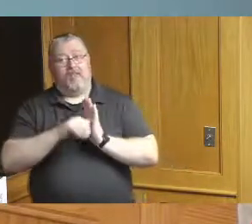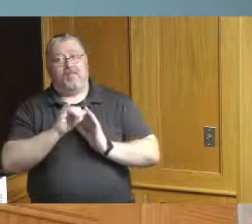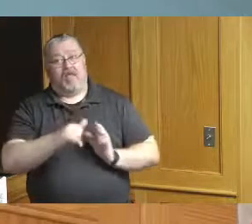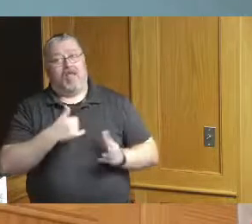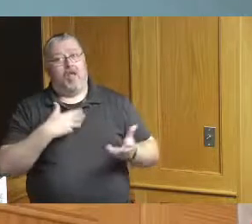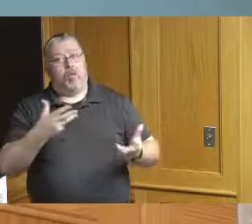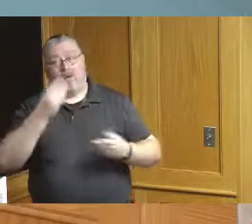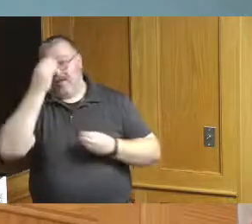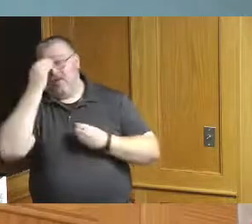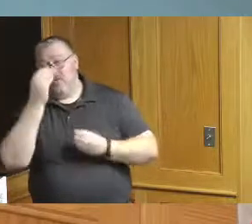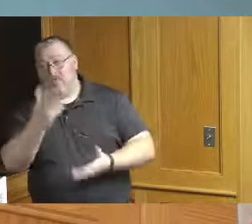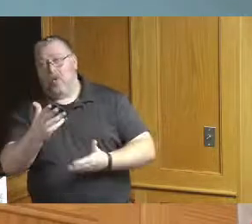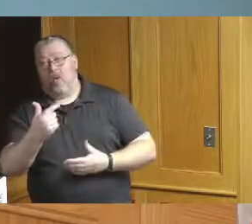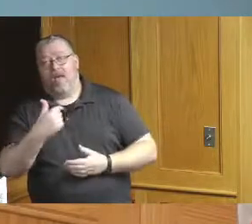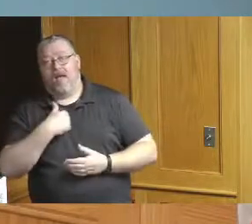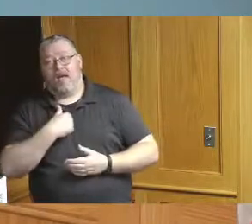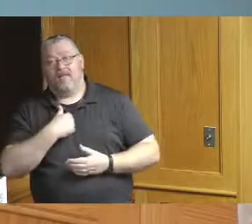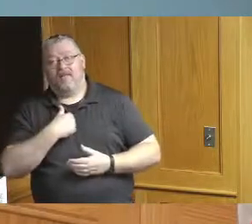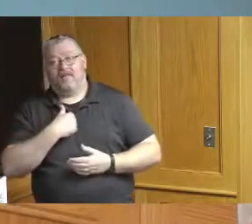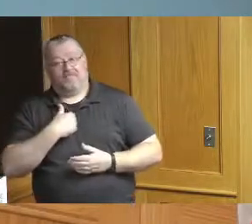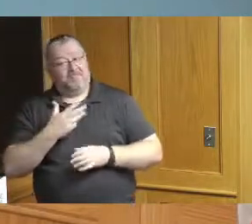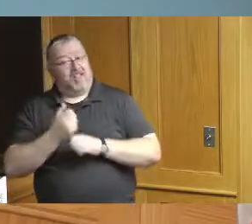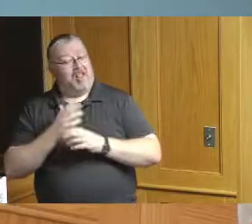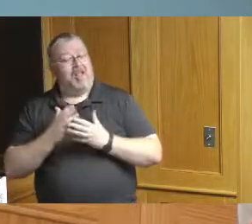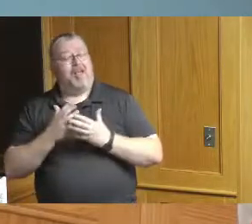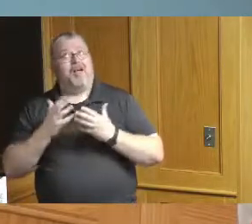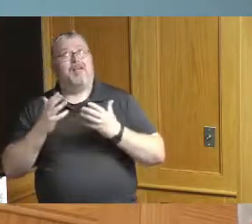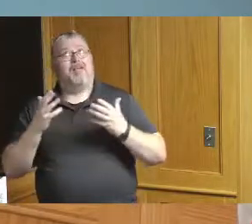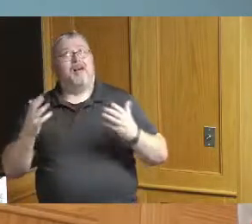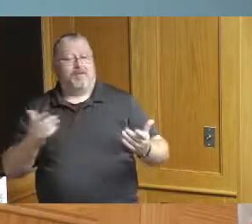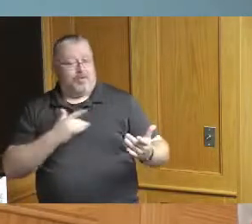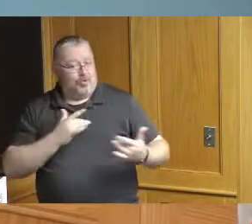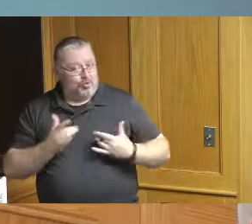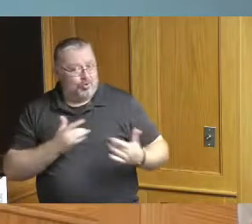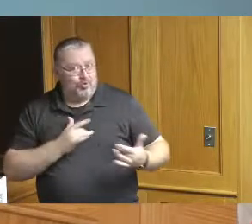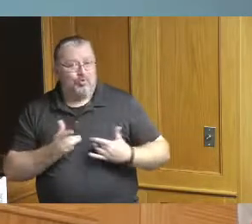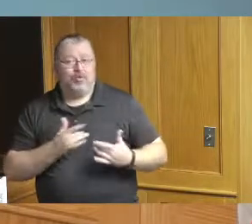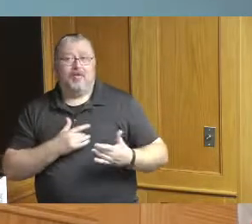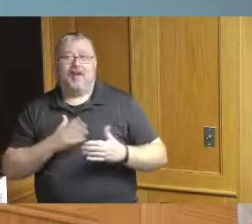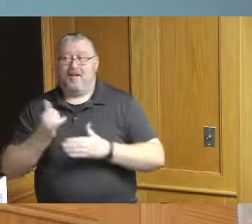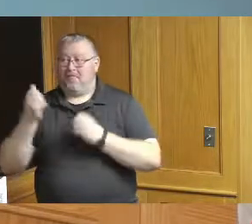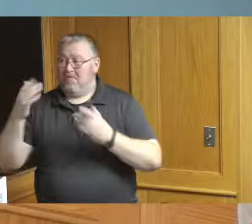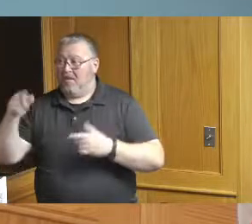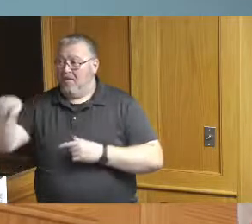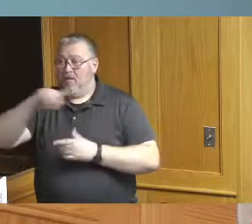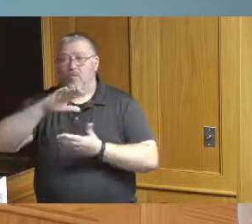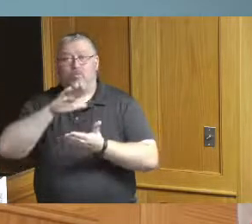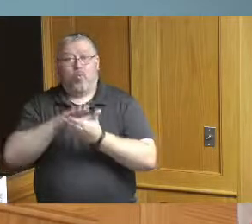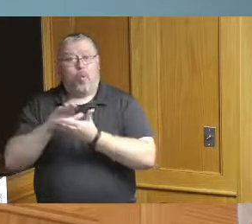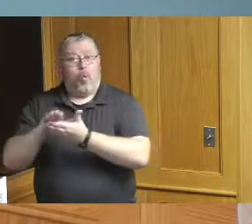to let you know that I've gotten lots of concern and a lot of these schools a lot of them are rival